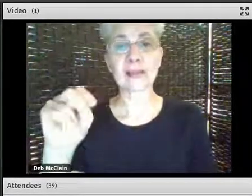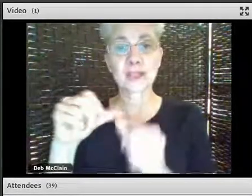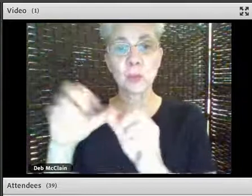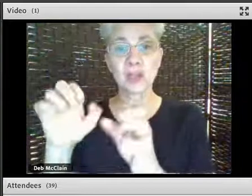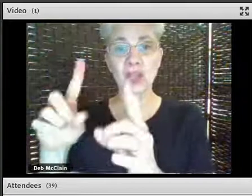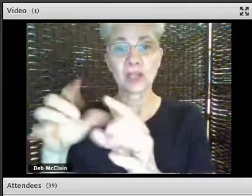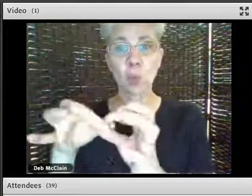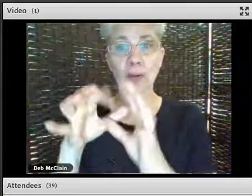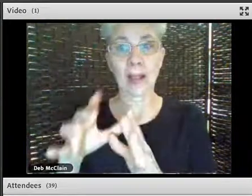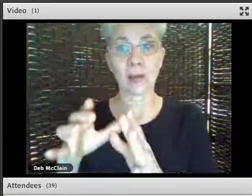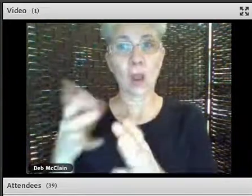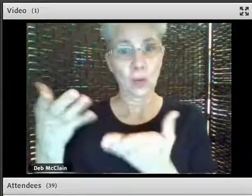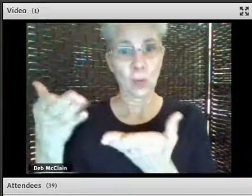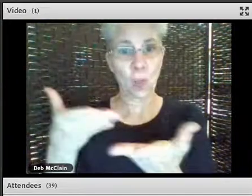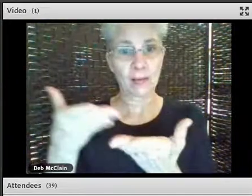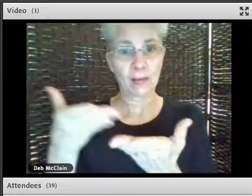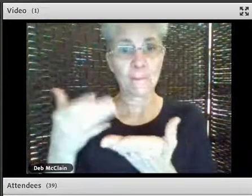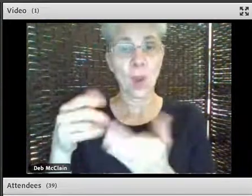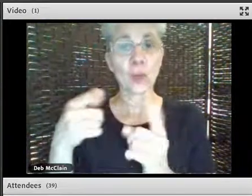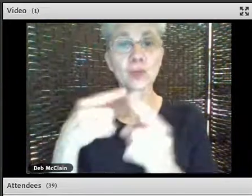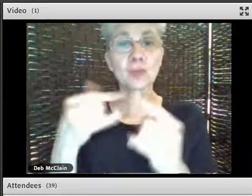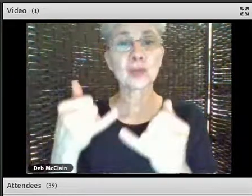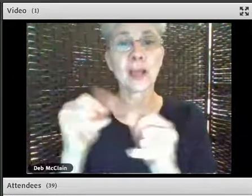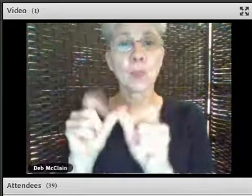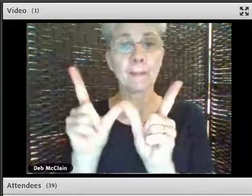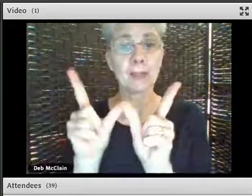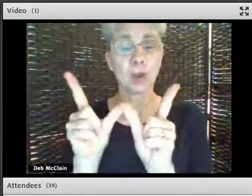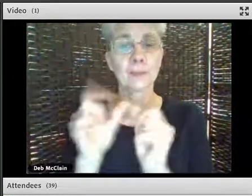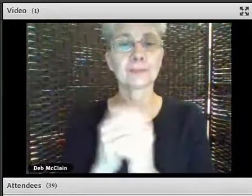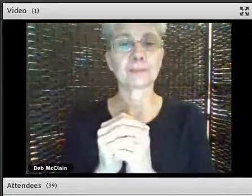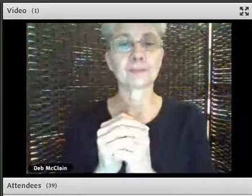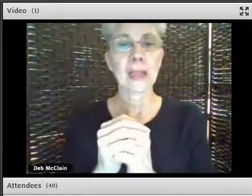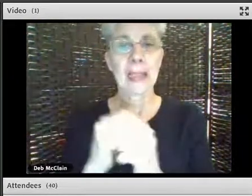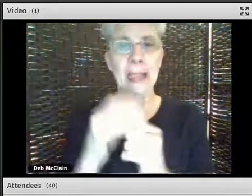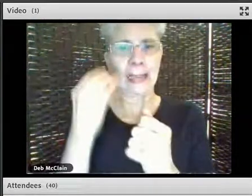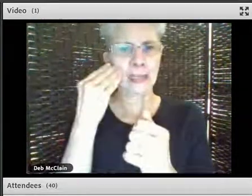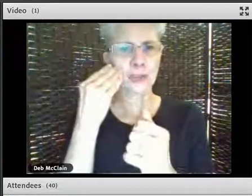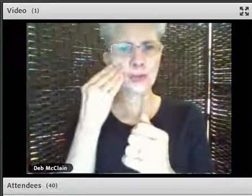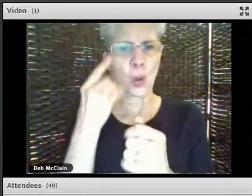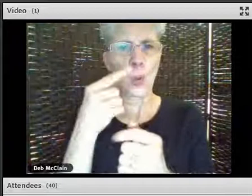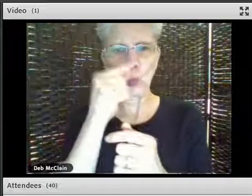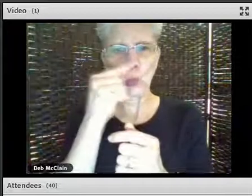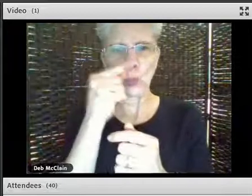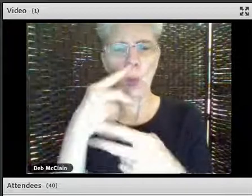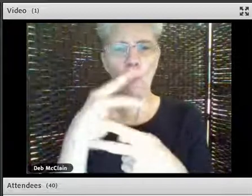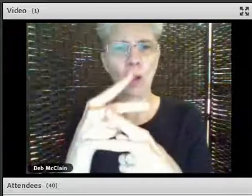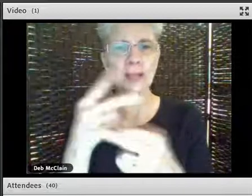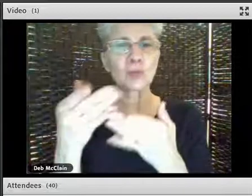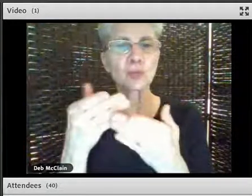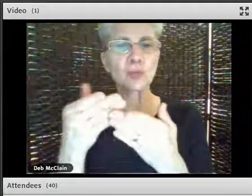and I would like to welcome you all to today's webinar: "Getting to Know Google Products Services and Tools Part One,"